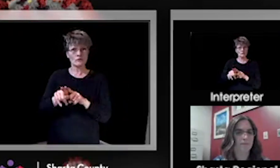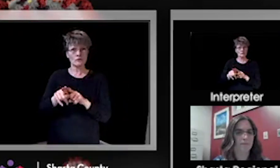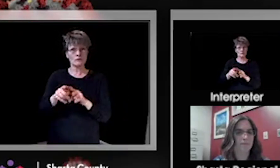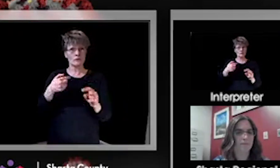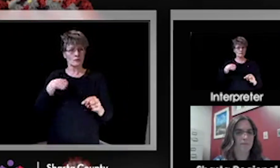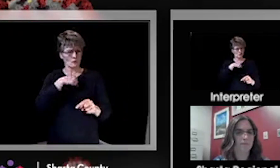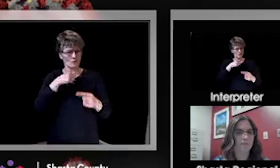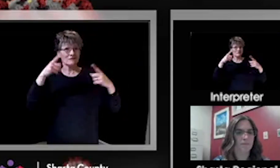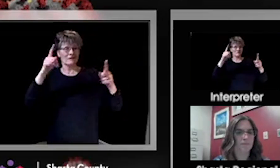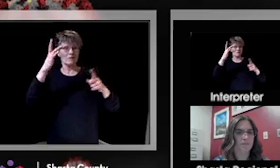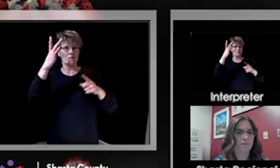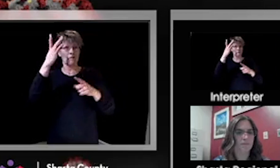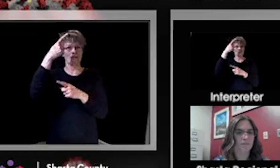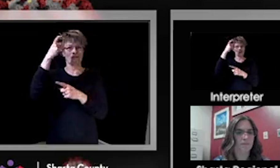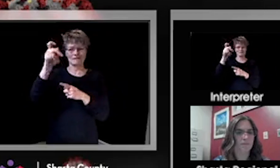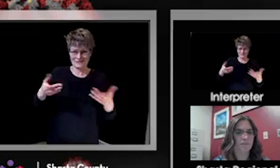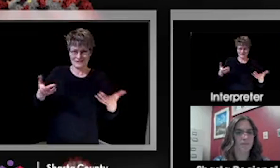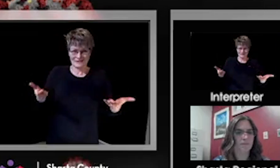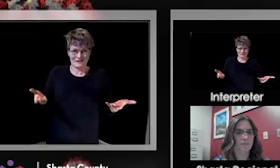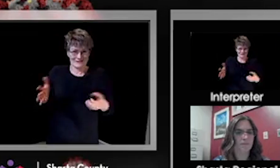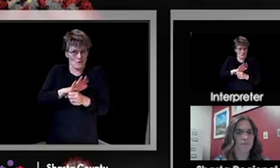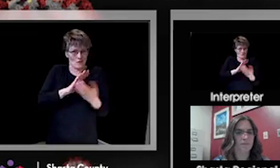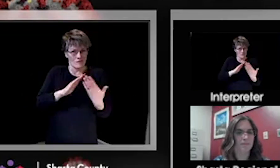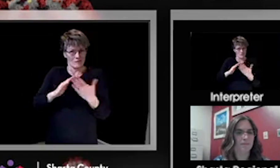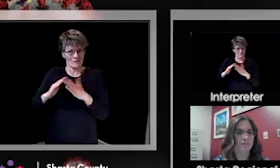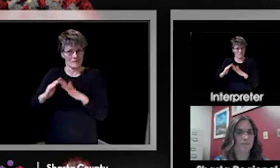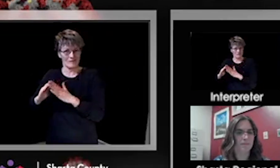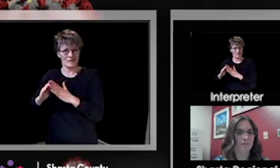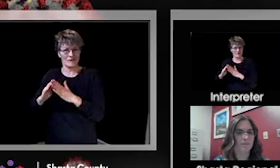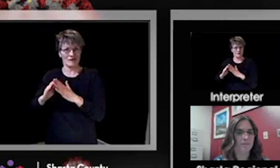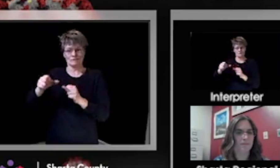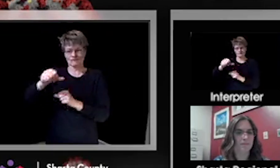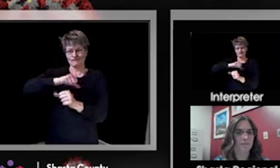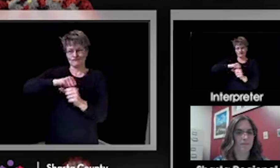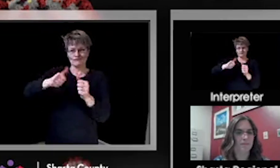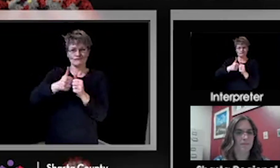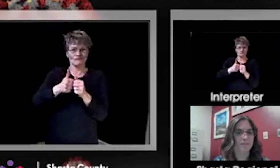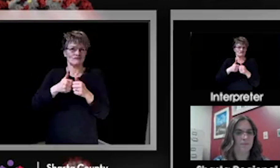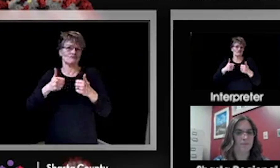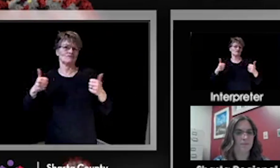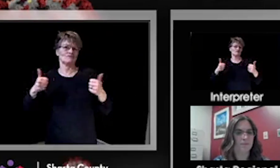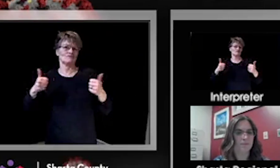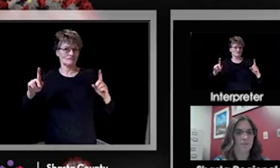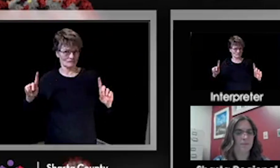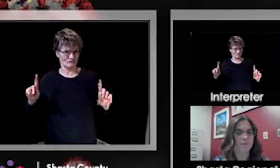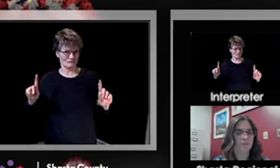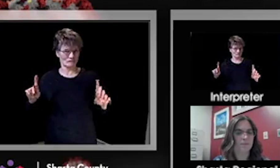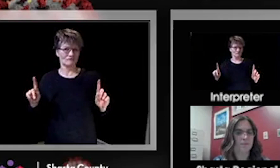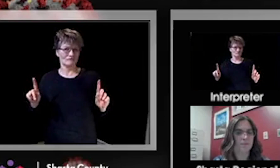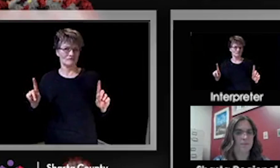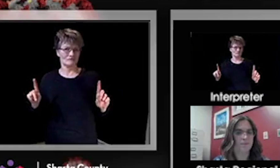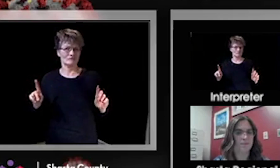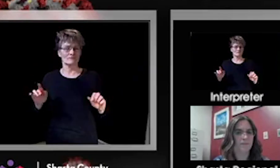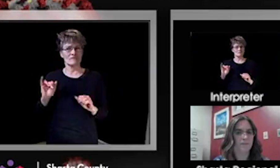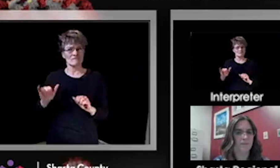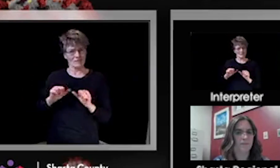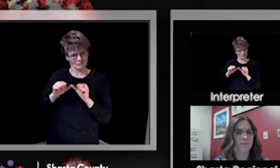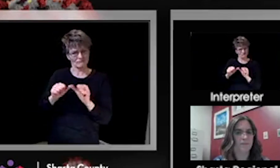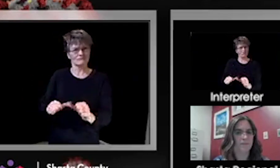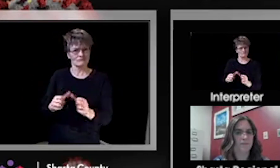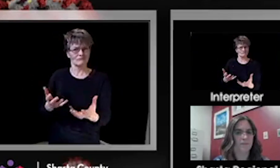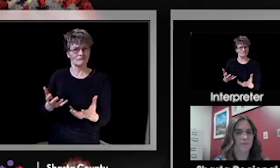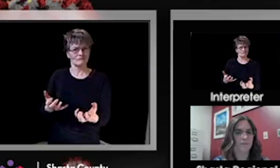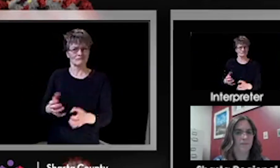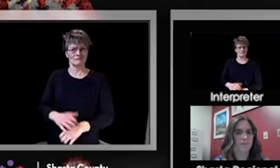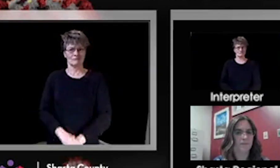seeing our numbers leveling off. We hope that continues. And we all are interested in moving